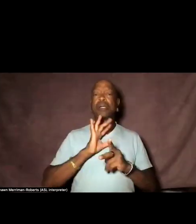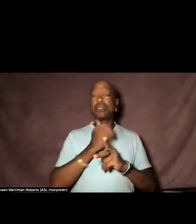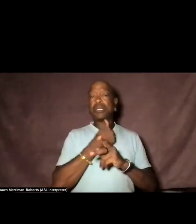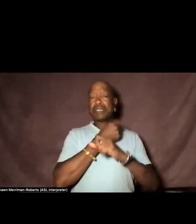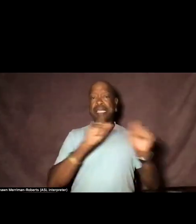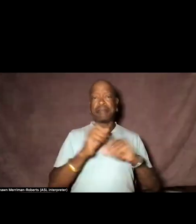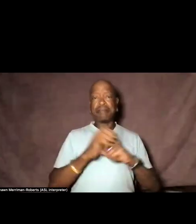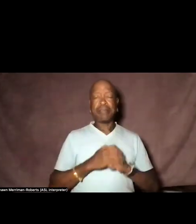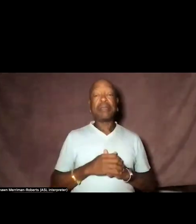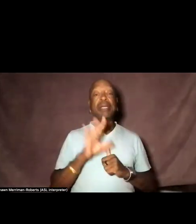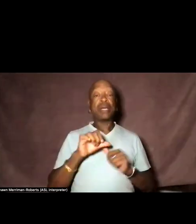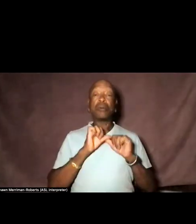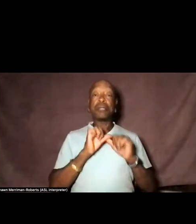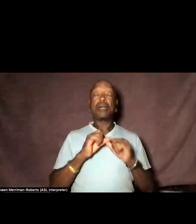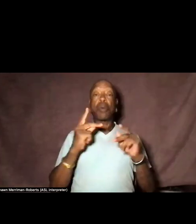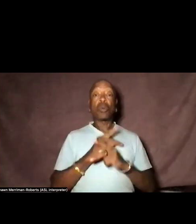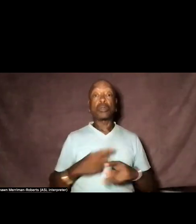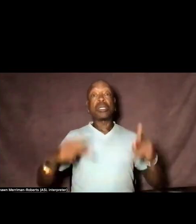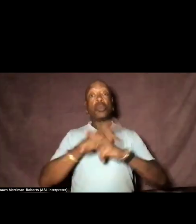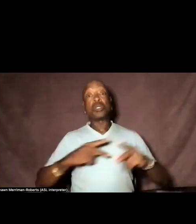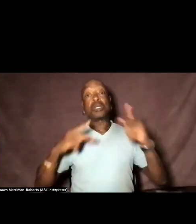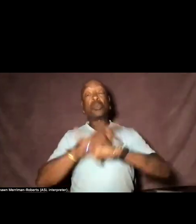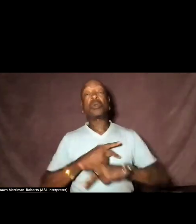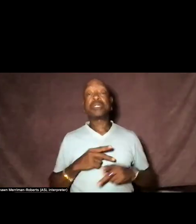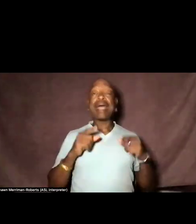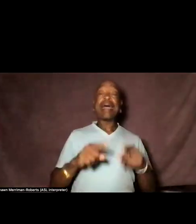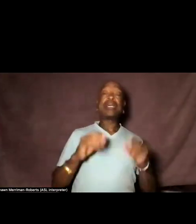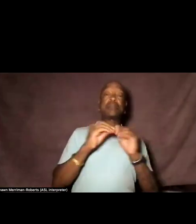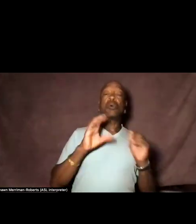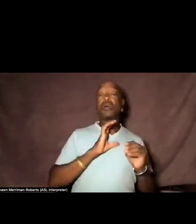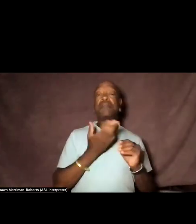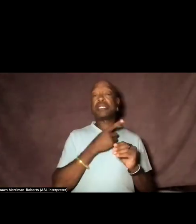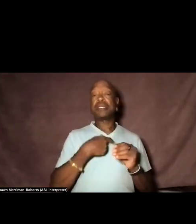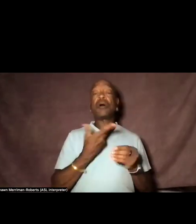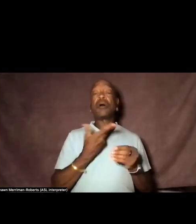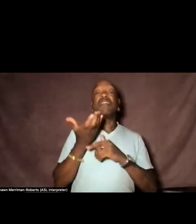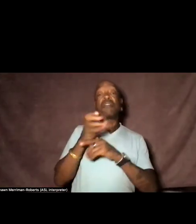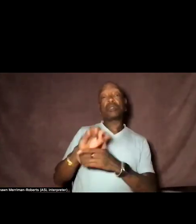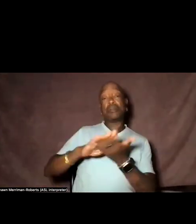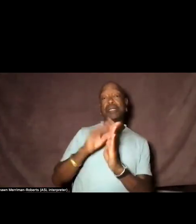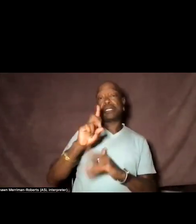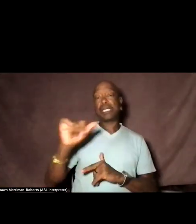get compounded as more of us become forced to be disabled by the systems that are trying to